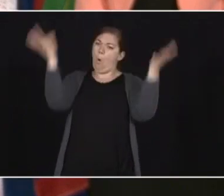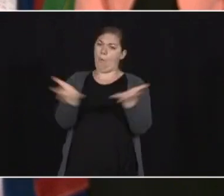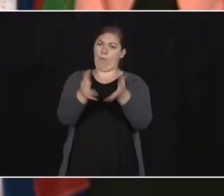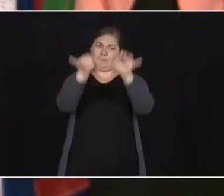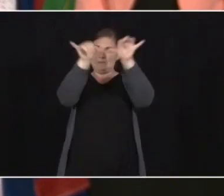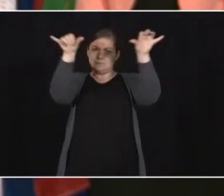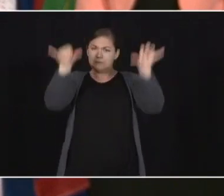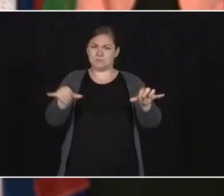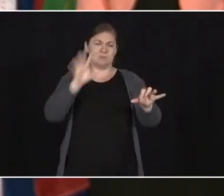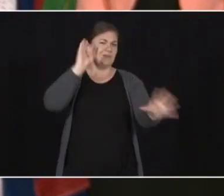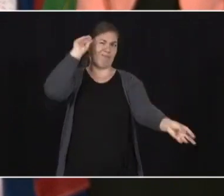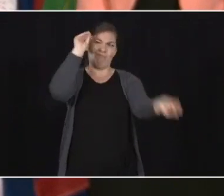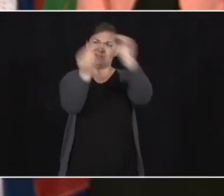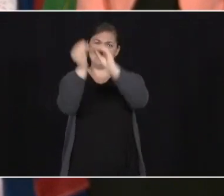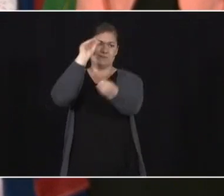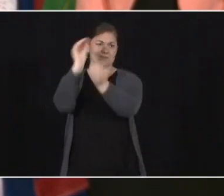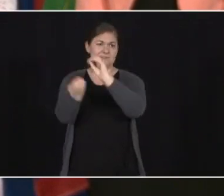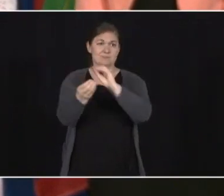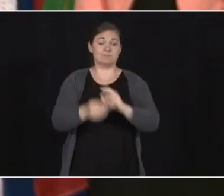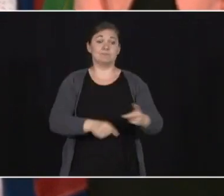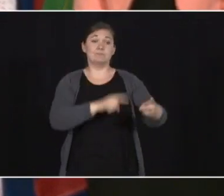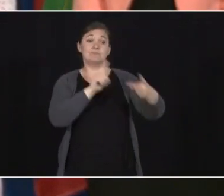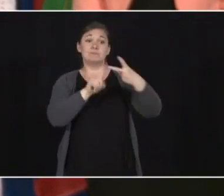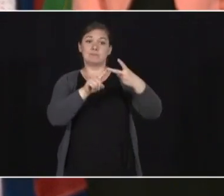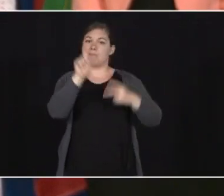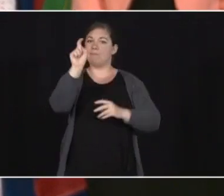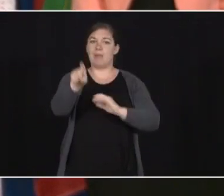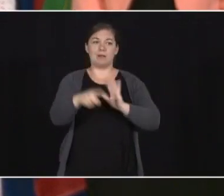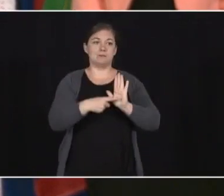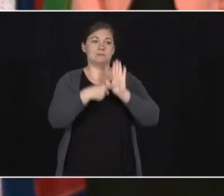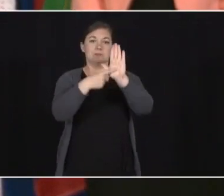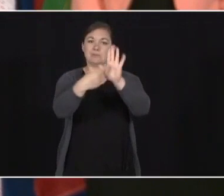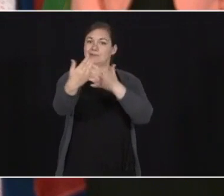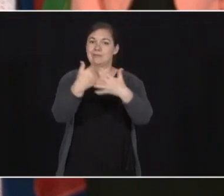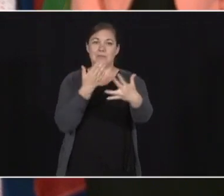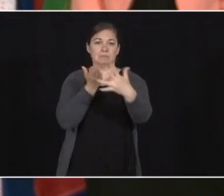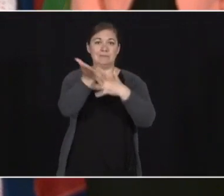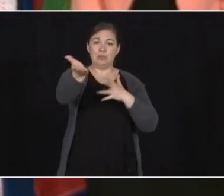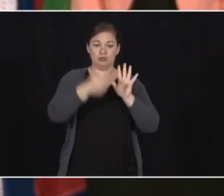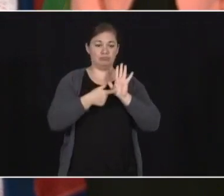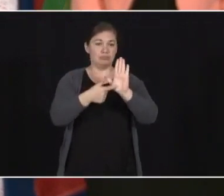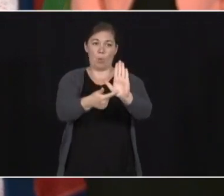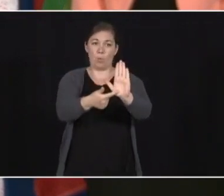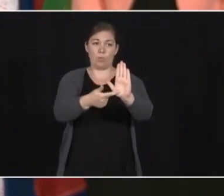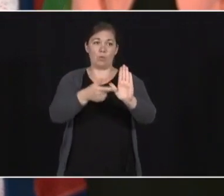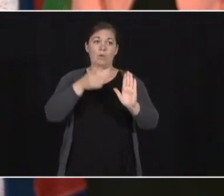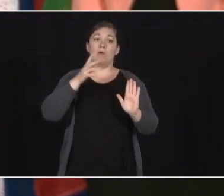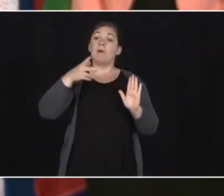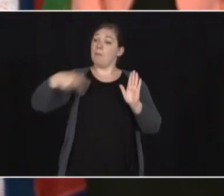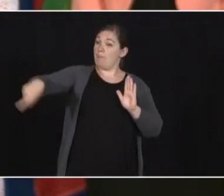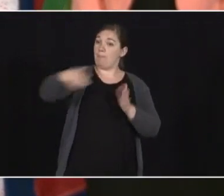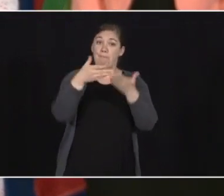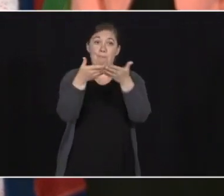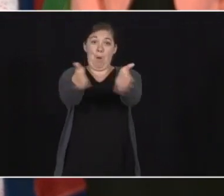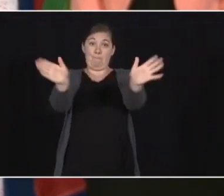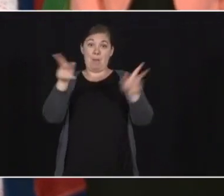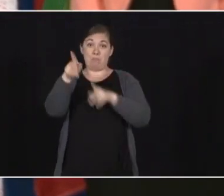Number two, to make this transparent and put it out to the public until they know what I know.